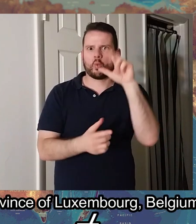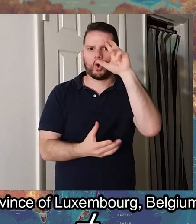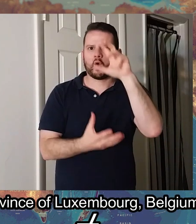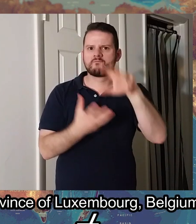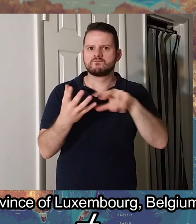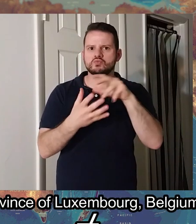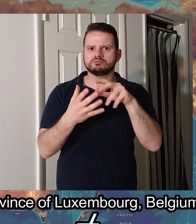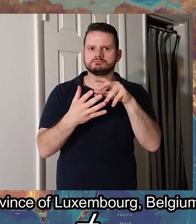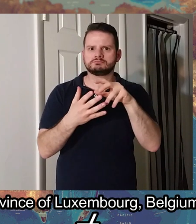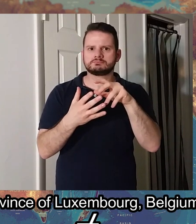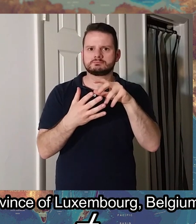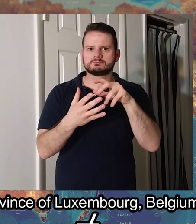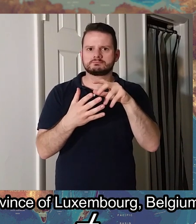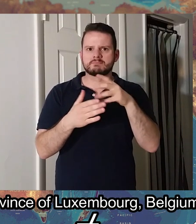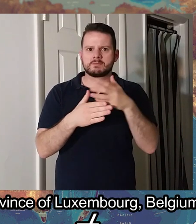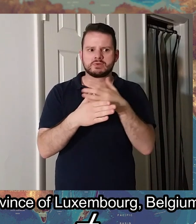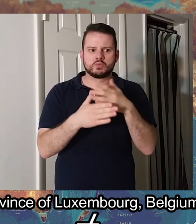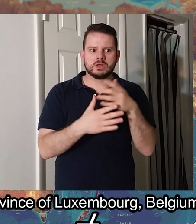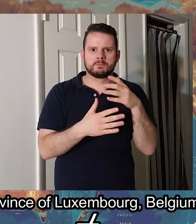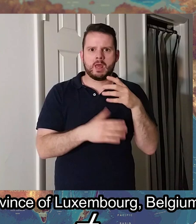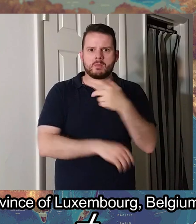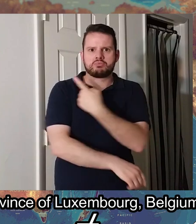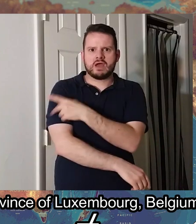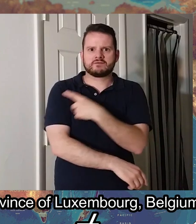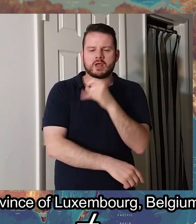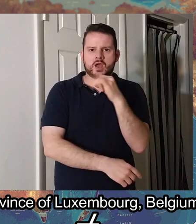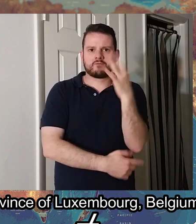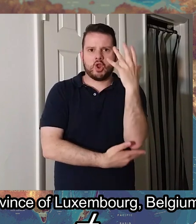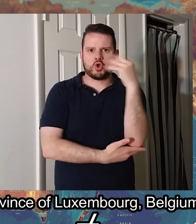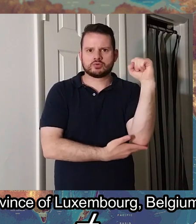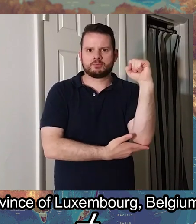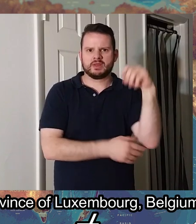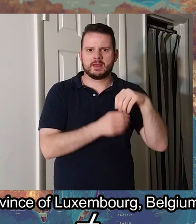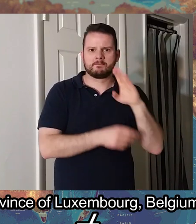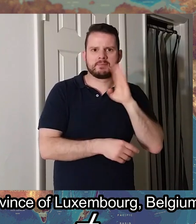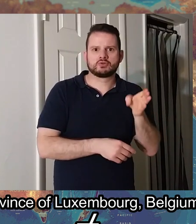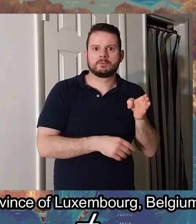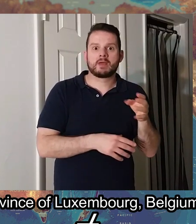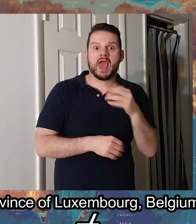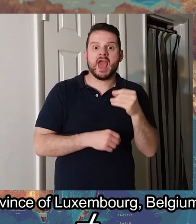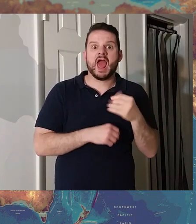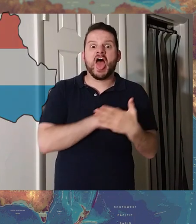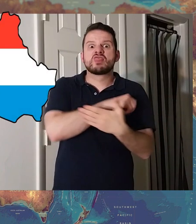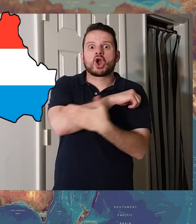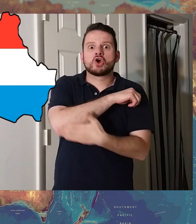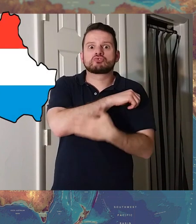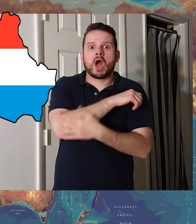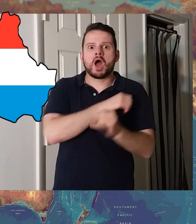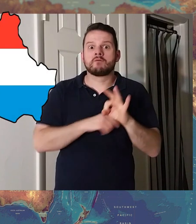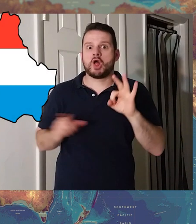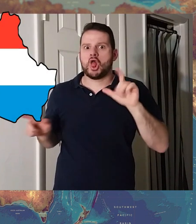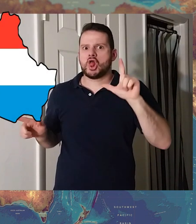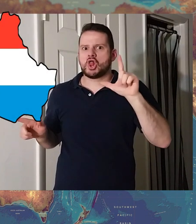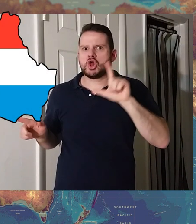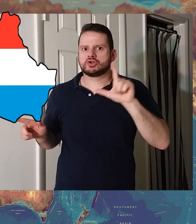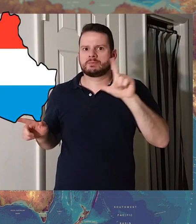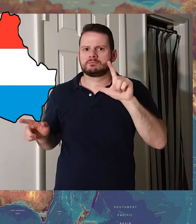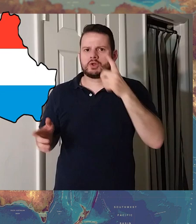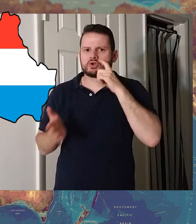Don't confuse yourself with the province of Luxembourg in Belgium and the country of Luxembourg.